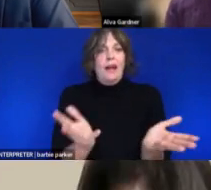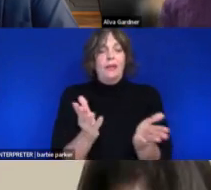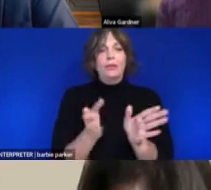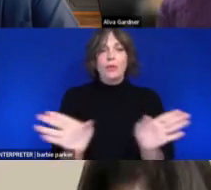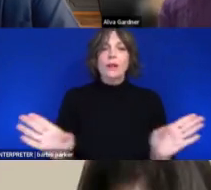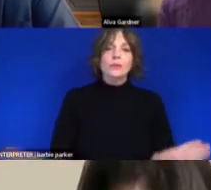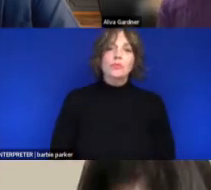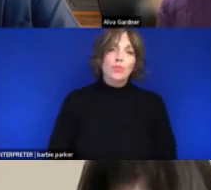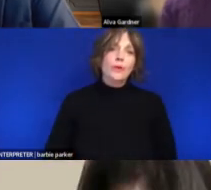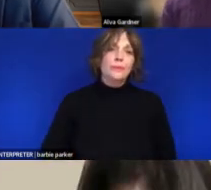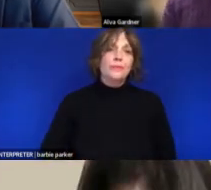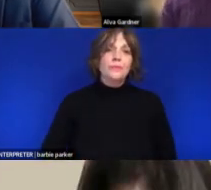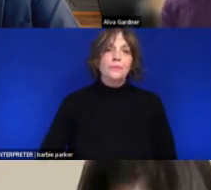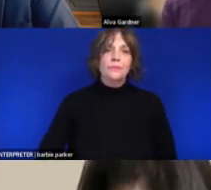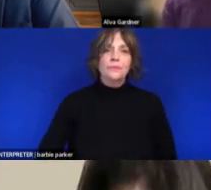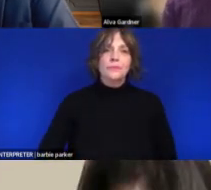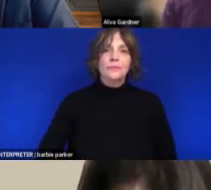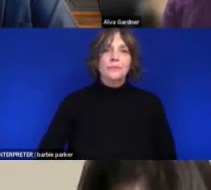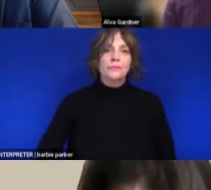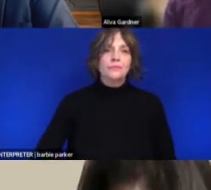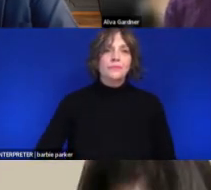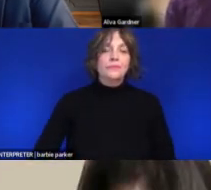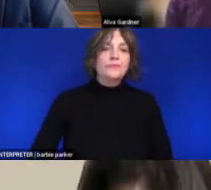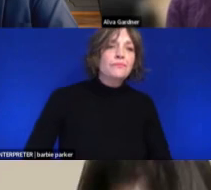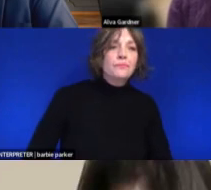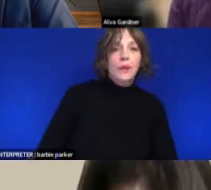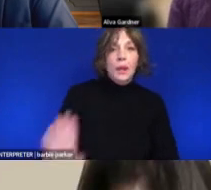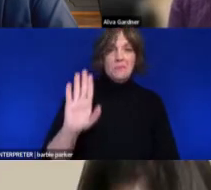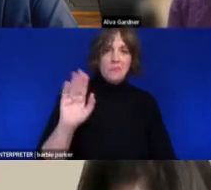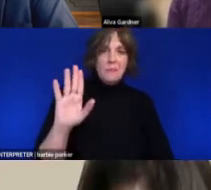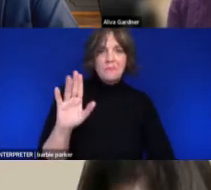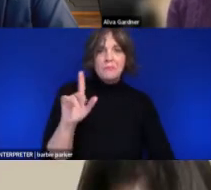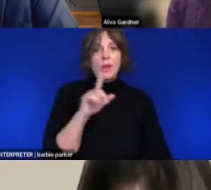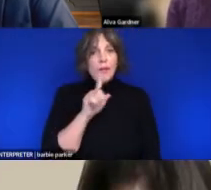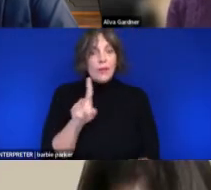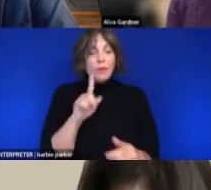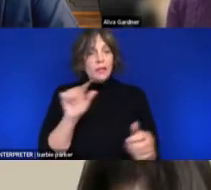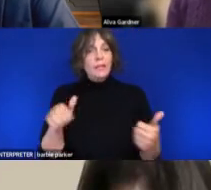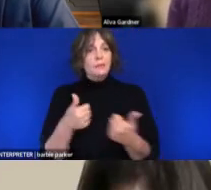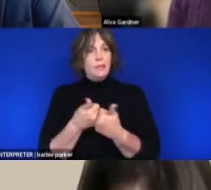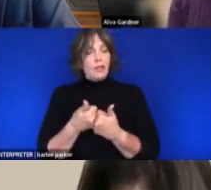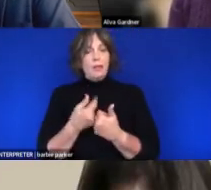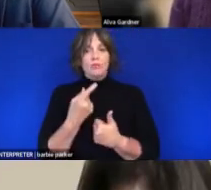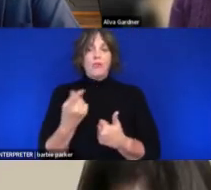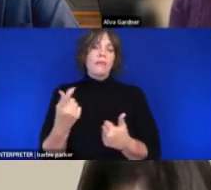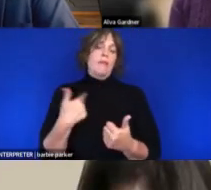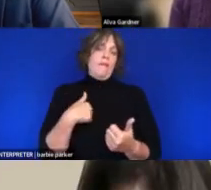Bob Sattler: And so that really has been a challenge. And one of the things I really appreciate about working at Support Development Associates, which is based upon the work of Michael